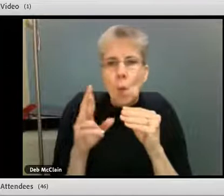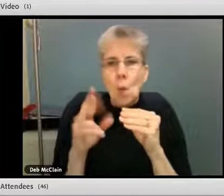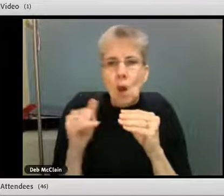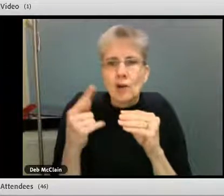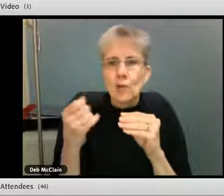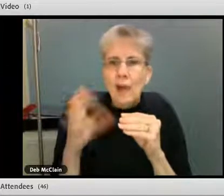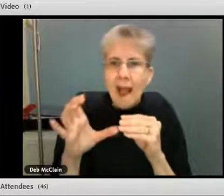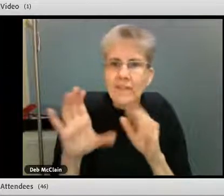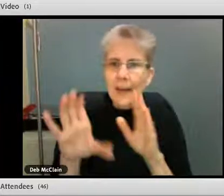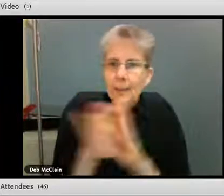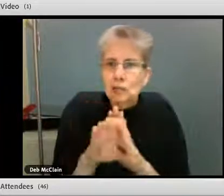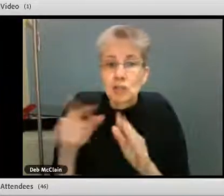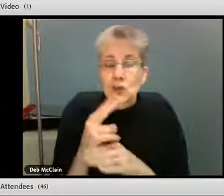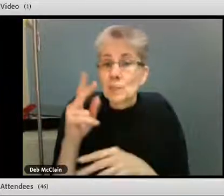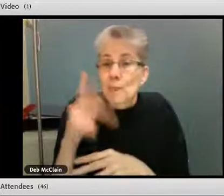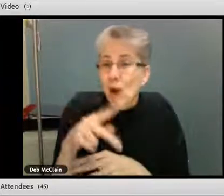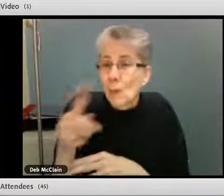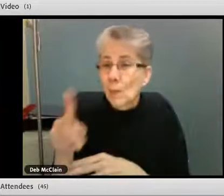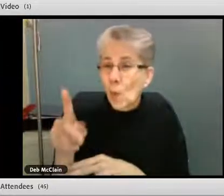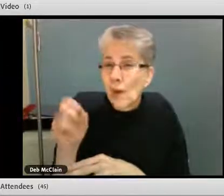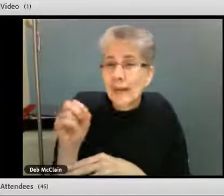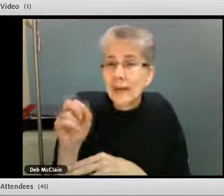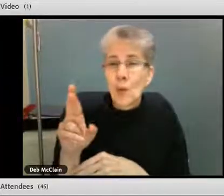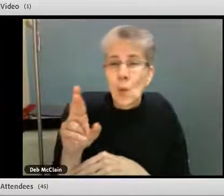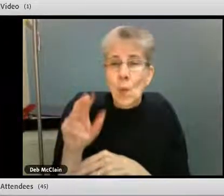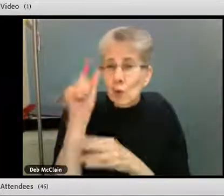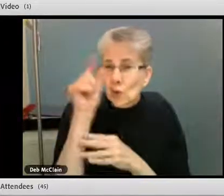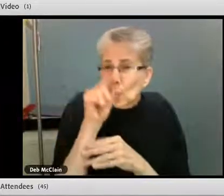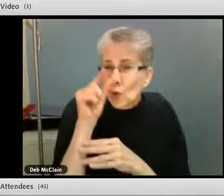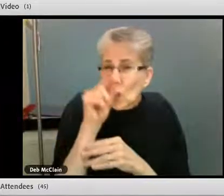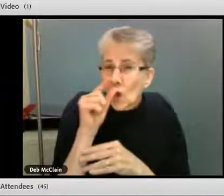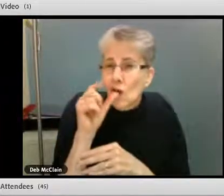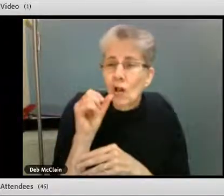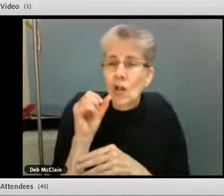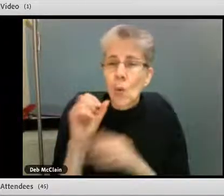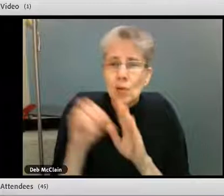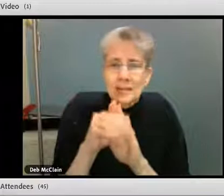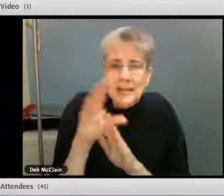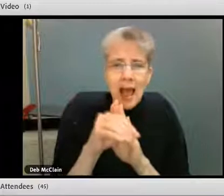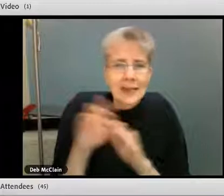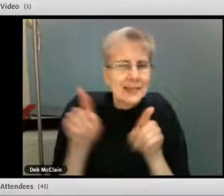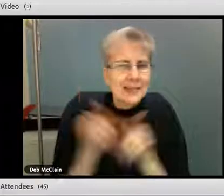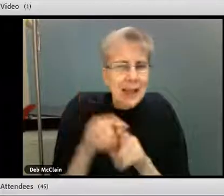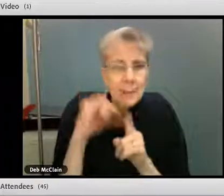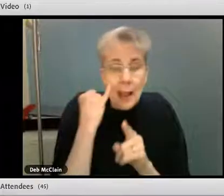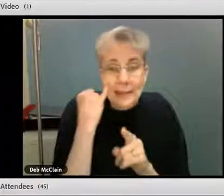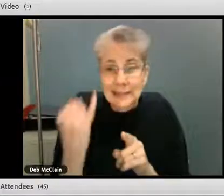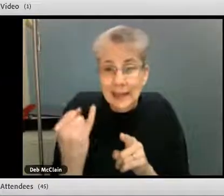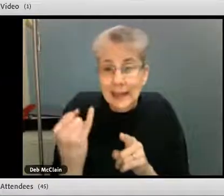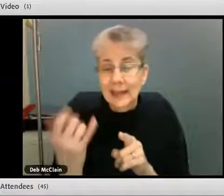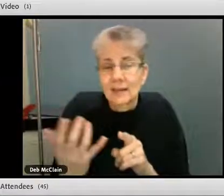or Google slides will do the same thing. I find it a little more awkward in Google slides, but if you're comfortable in there,